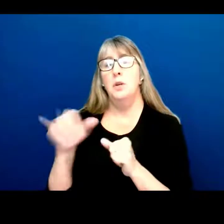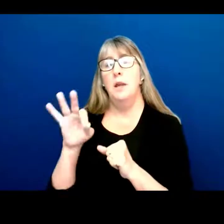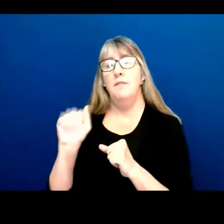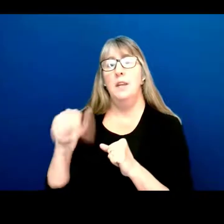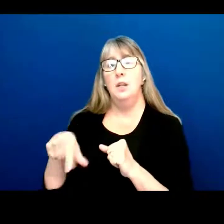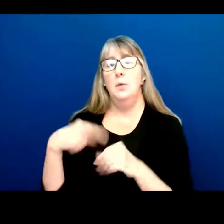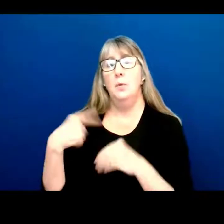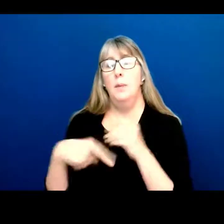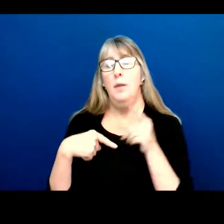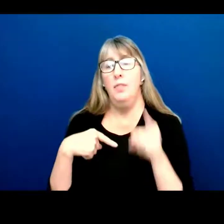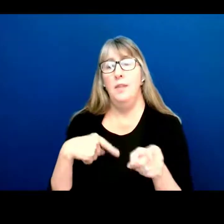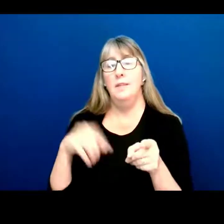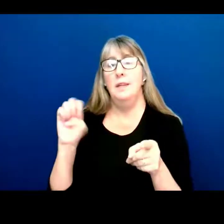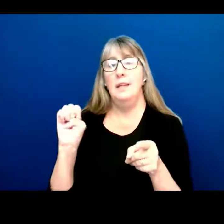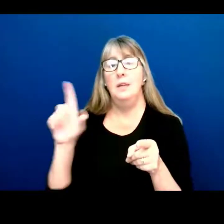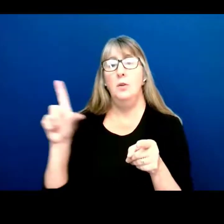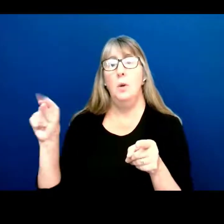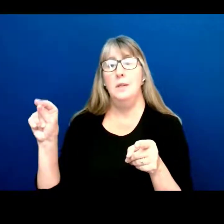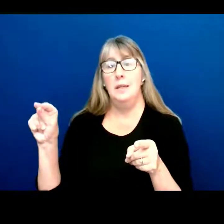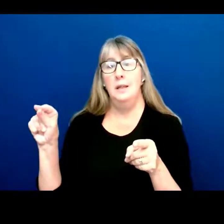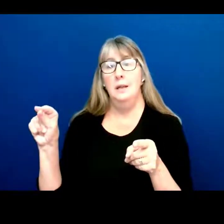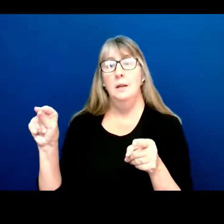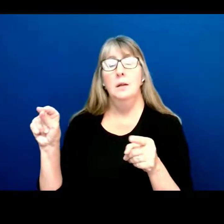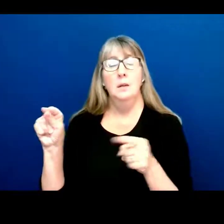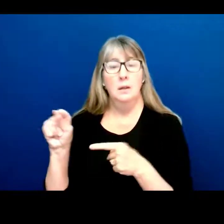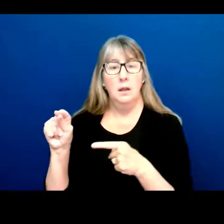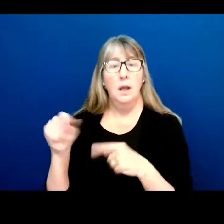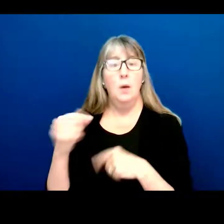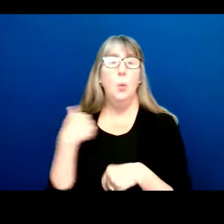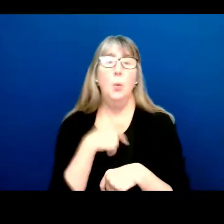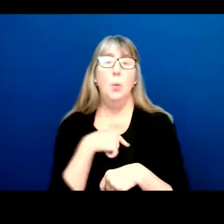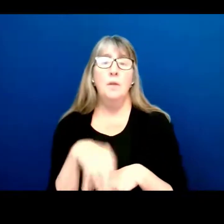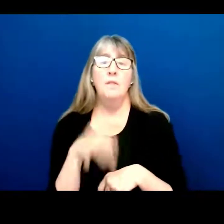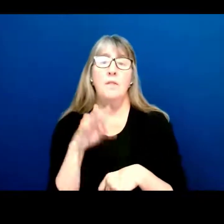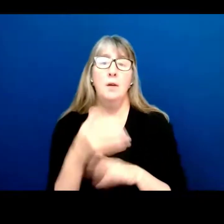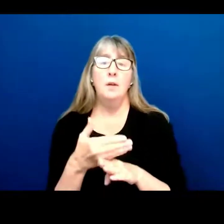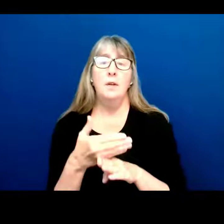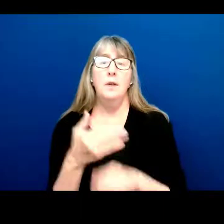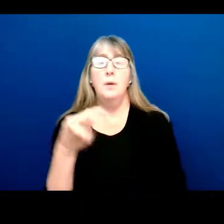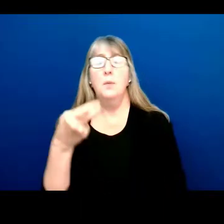It's E20. And we found in the preamble to the final rule